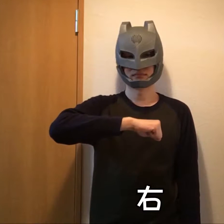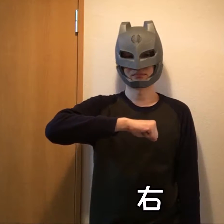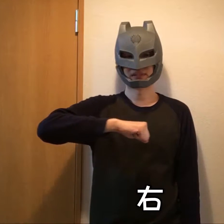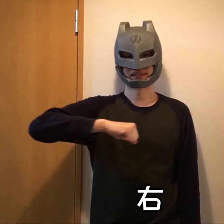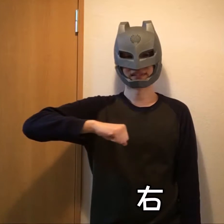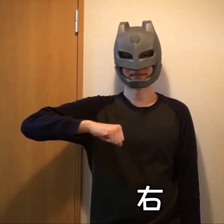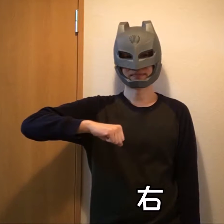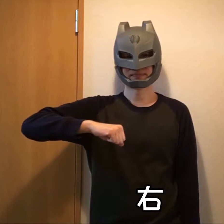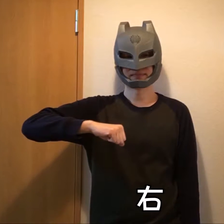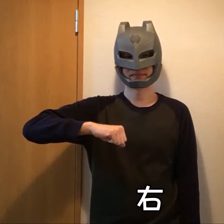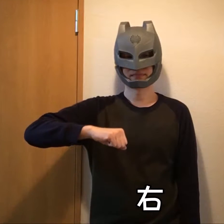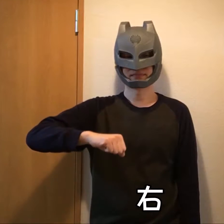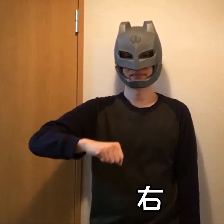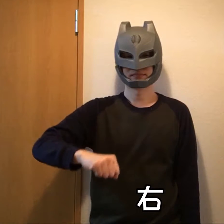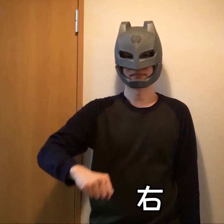Right